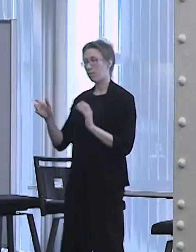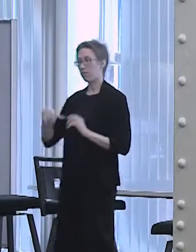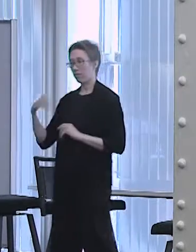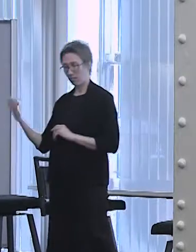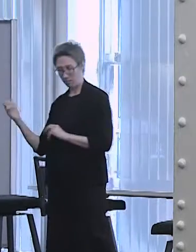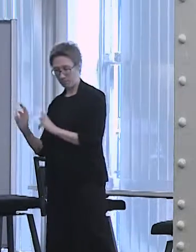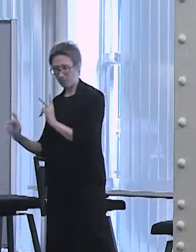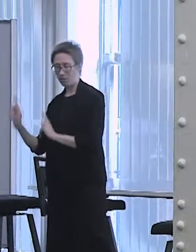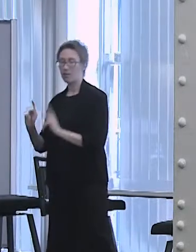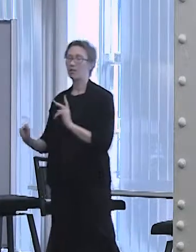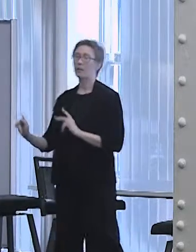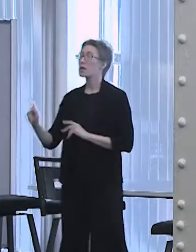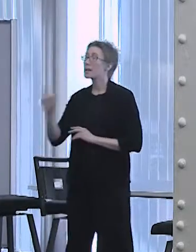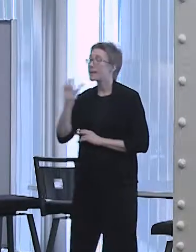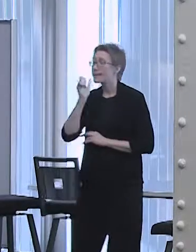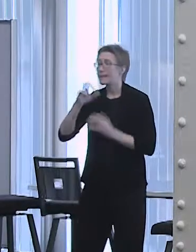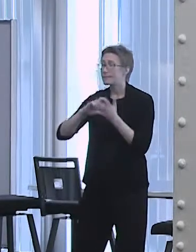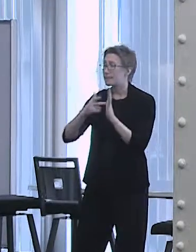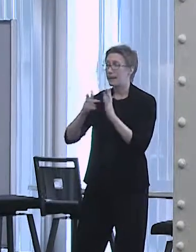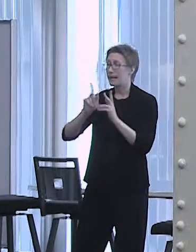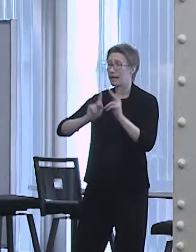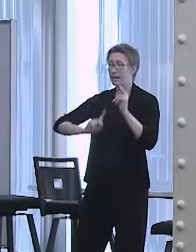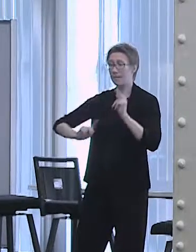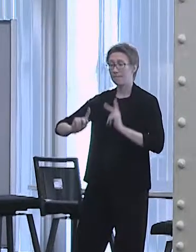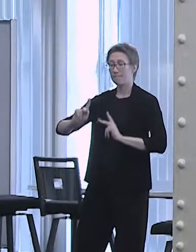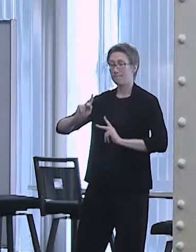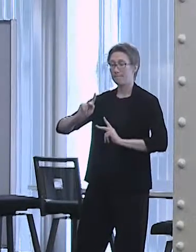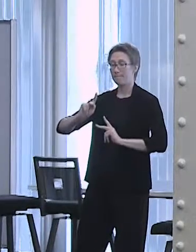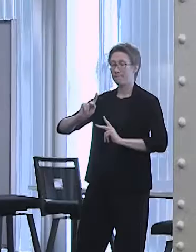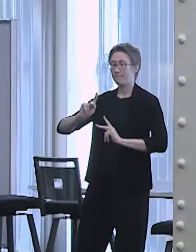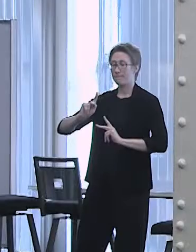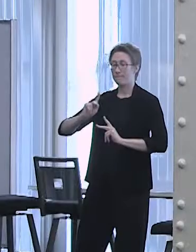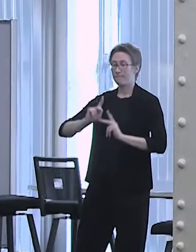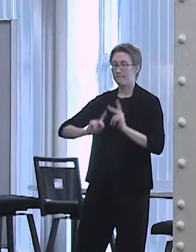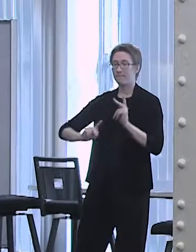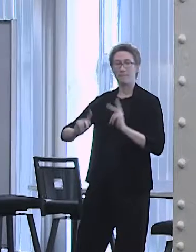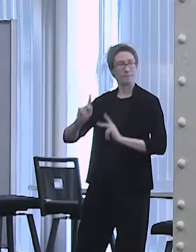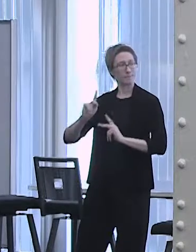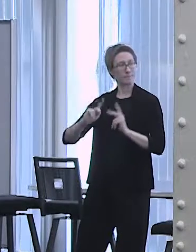that people should treat an autistic person's gender identity as a symptom. Just because its different,